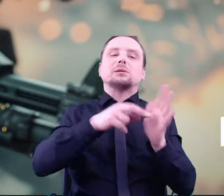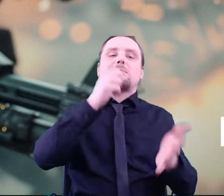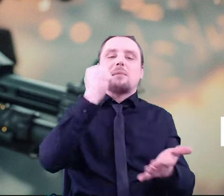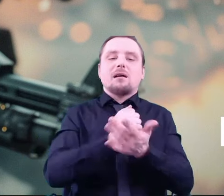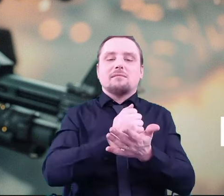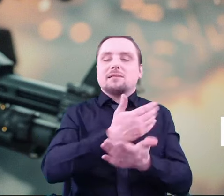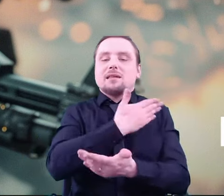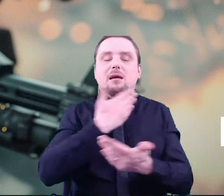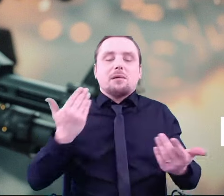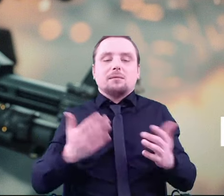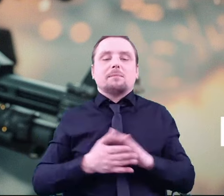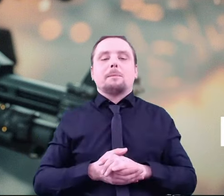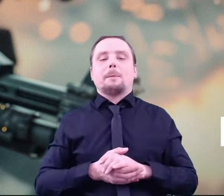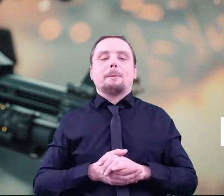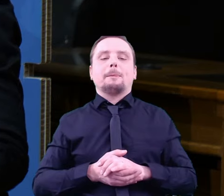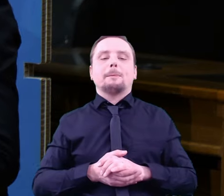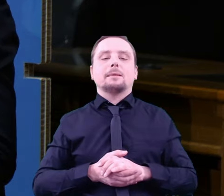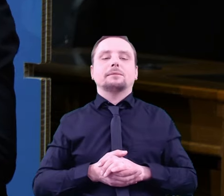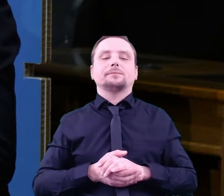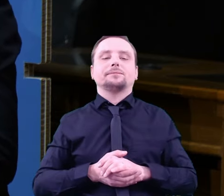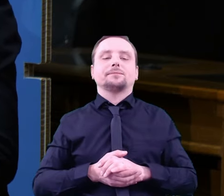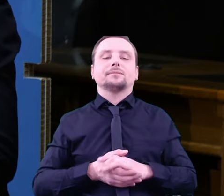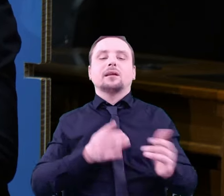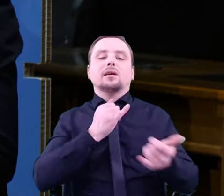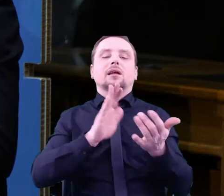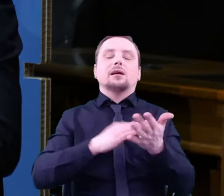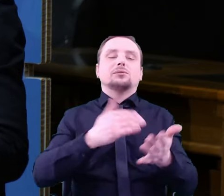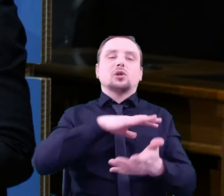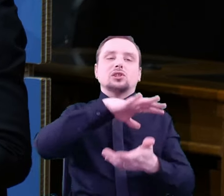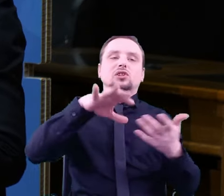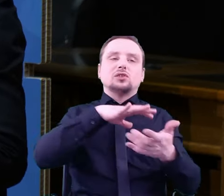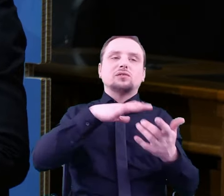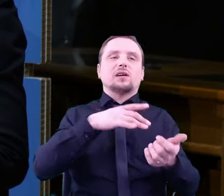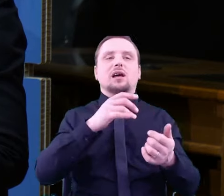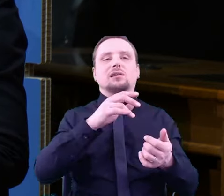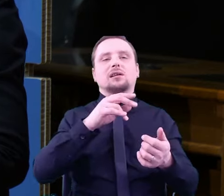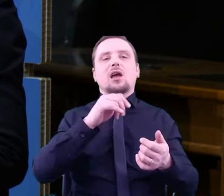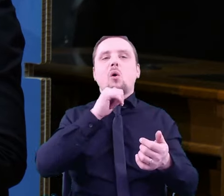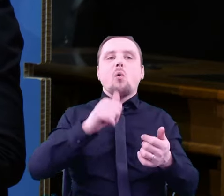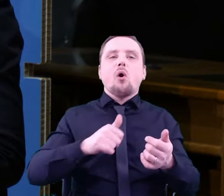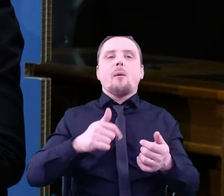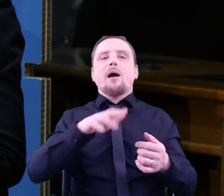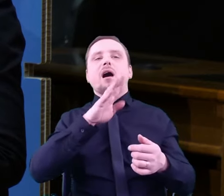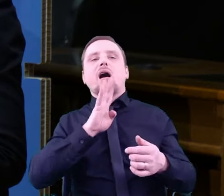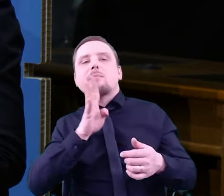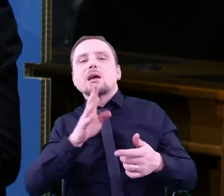Even if the Euro-Atlantic world imposes some restriction related to the development of artificial intelligence,